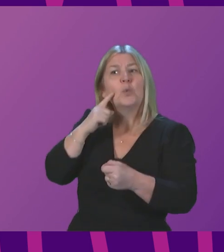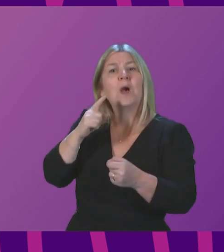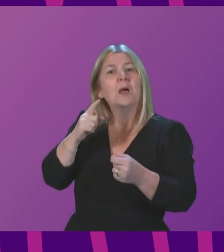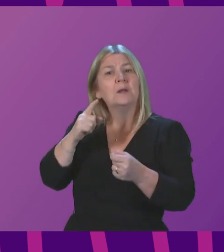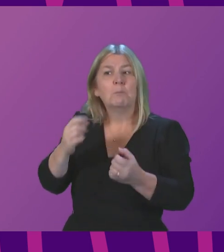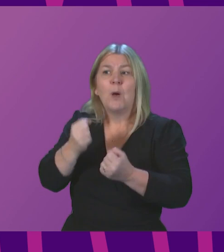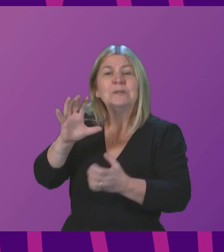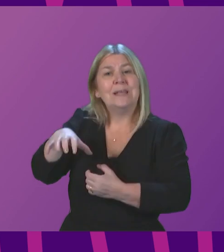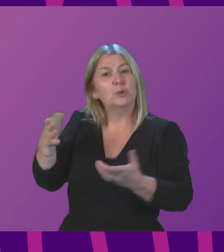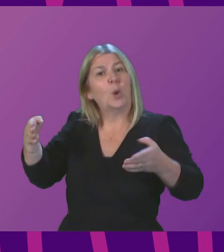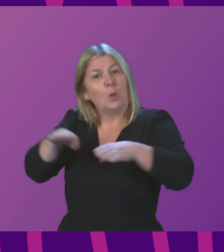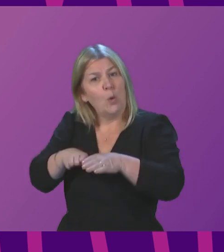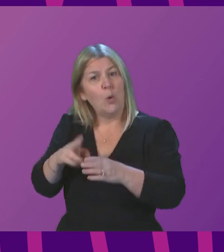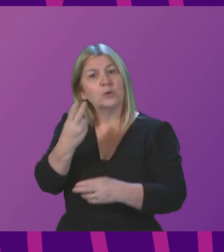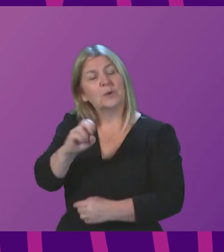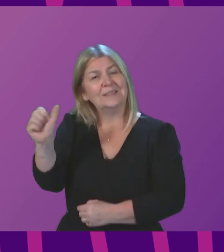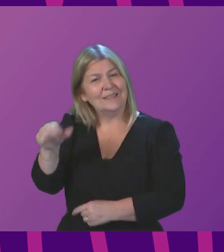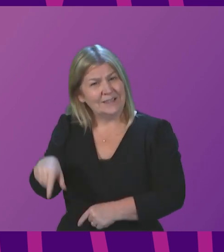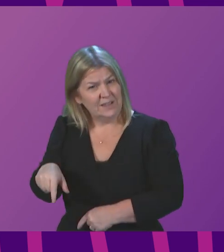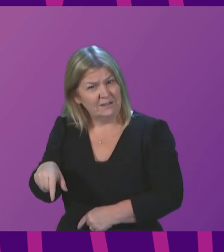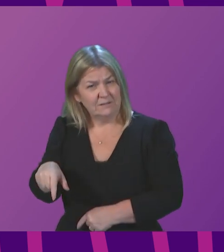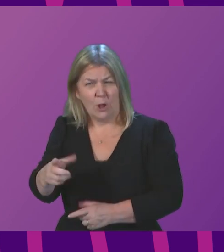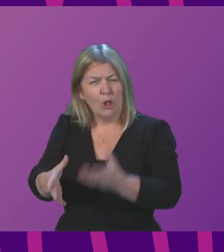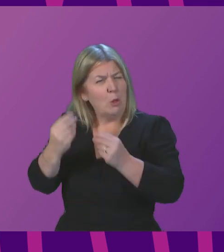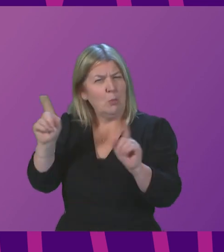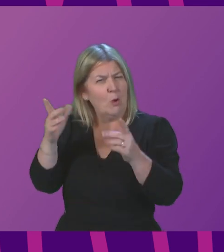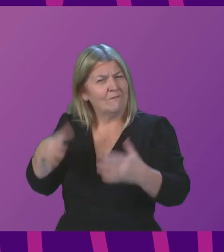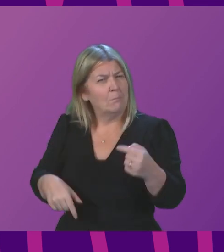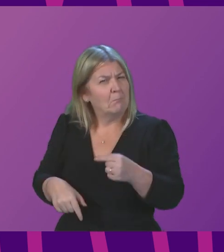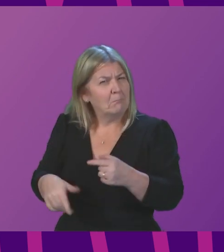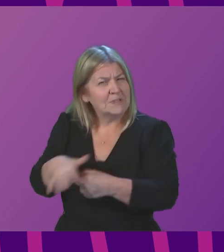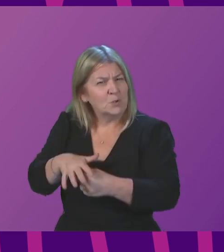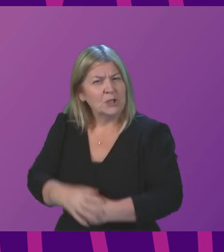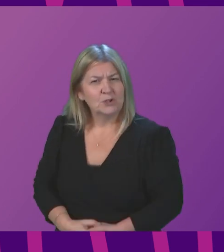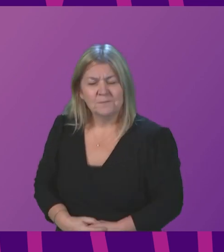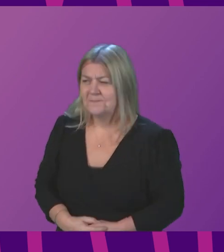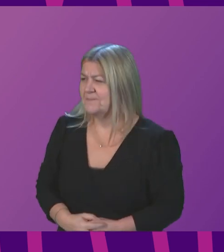Yes, there are lessons that we can learn. It was very special to be there today as the